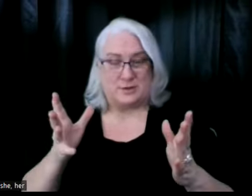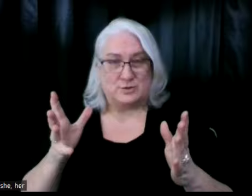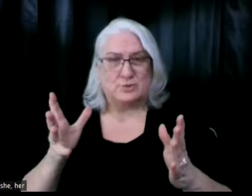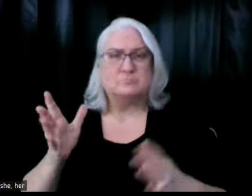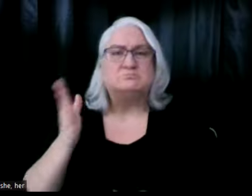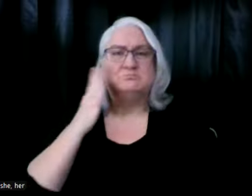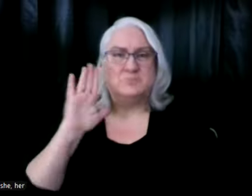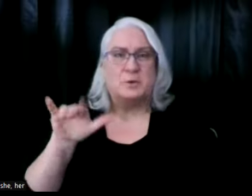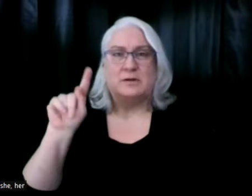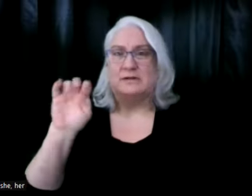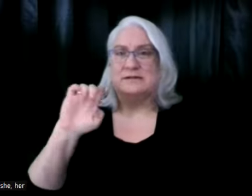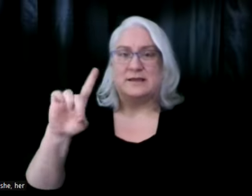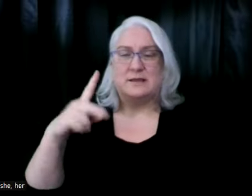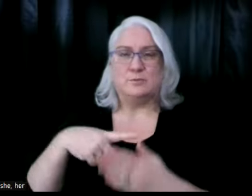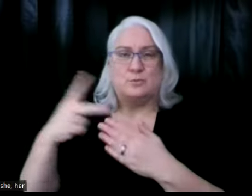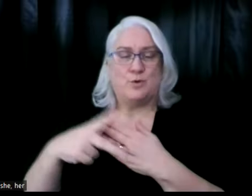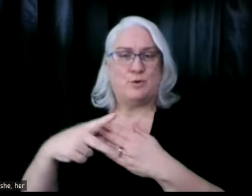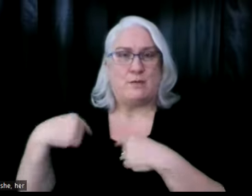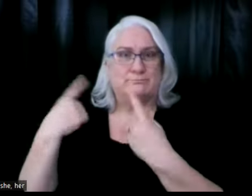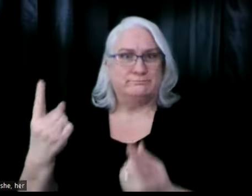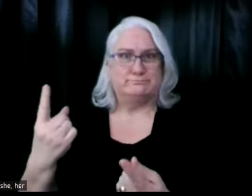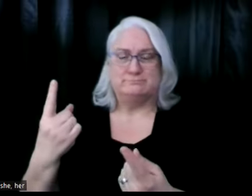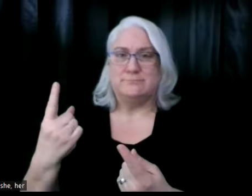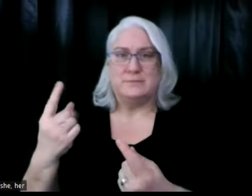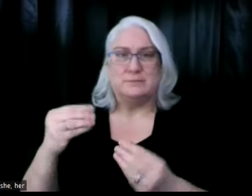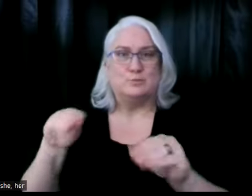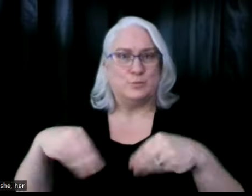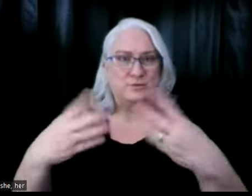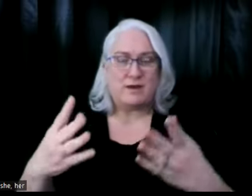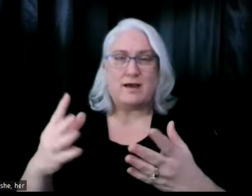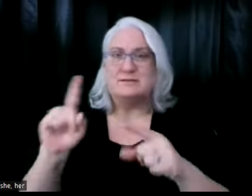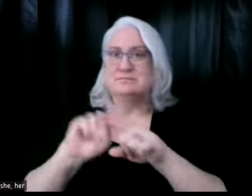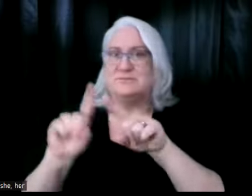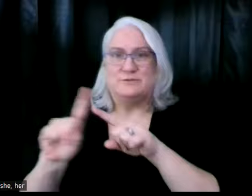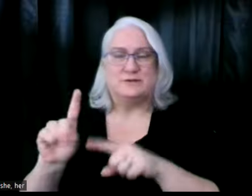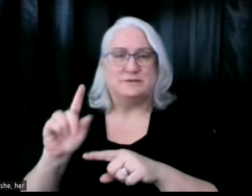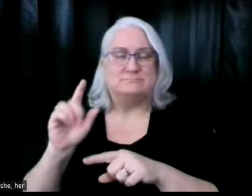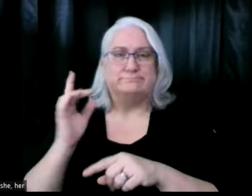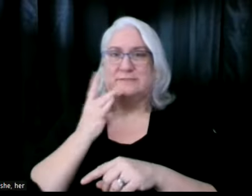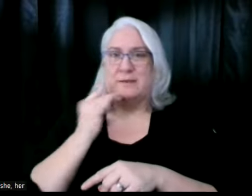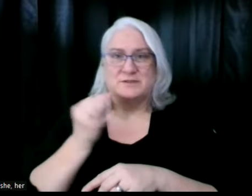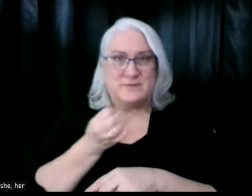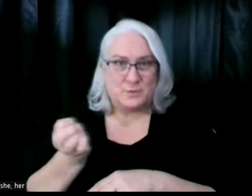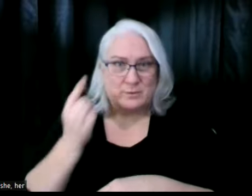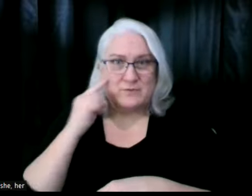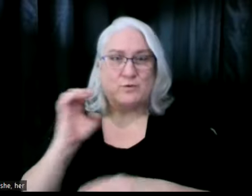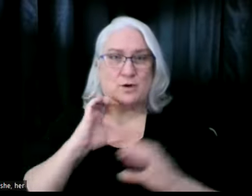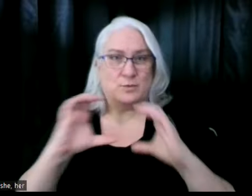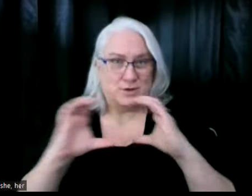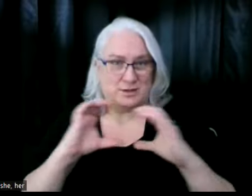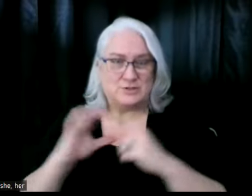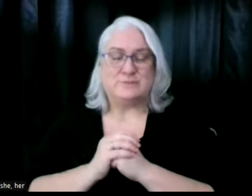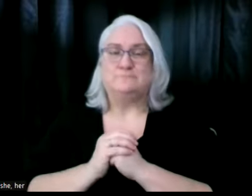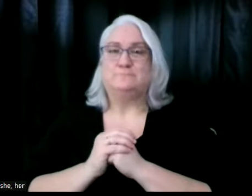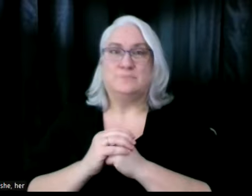Many of you know that the TED Program has been providing different types of devices for communication.